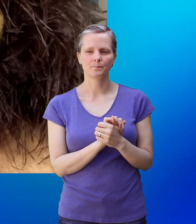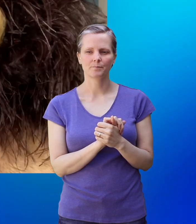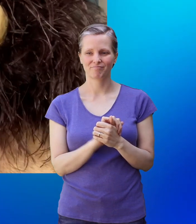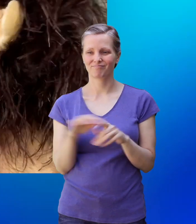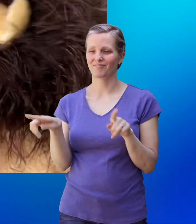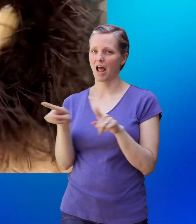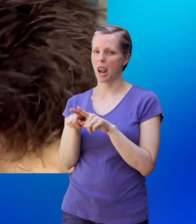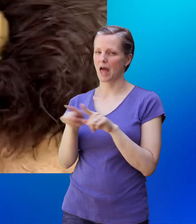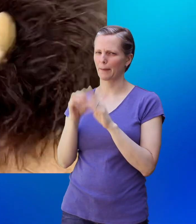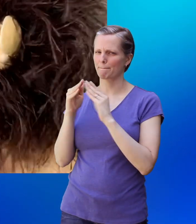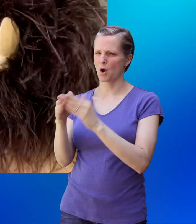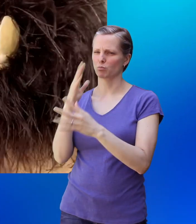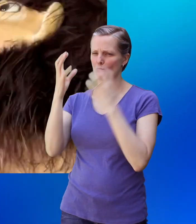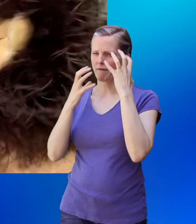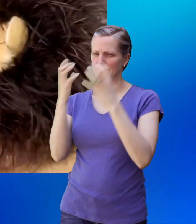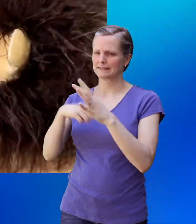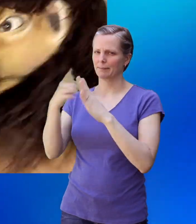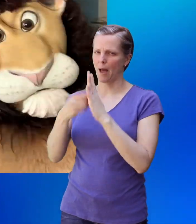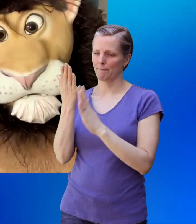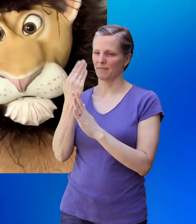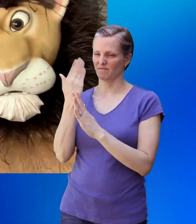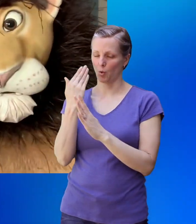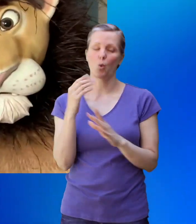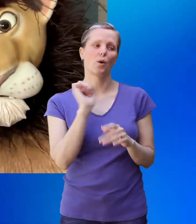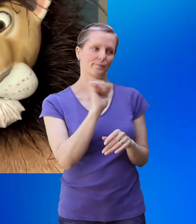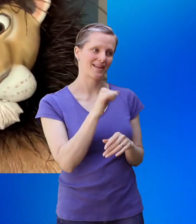boat you were worried about earlier on? Yeah, exactly